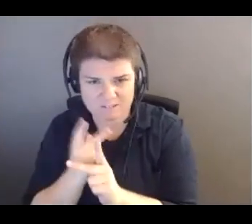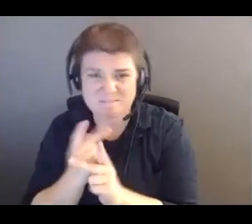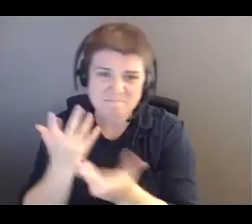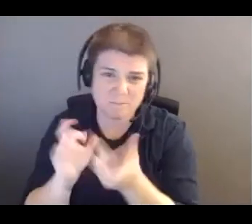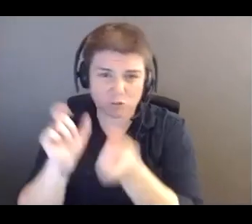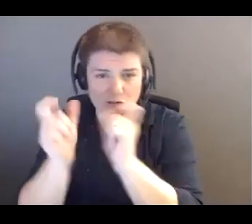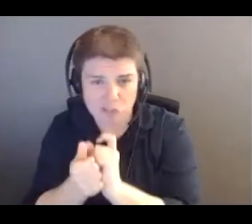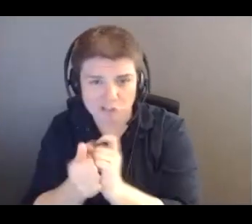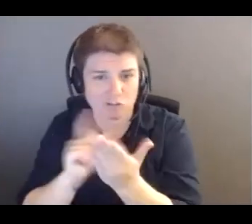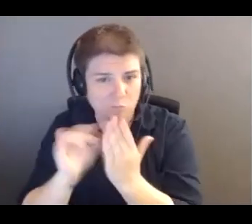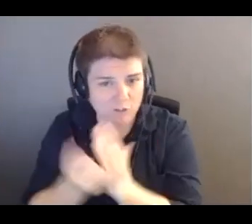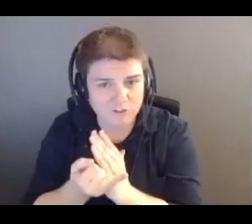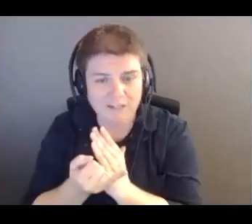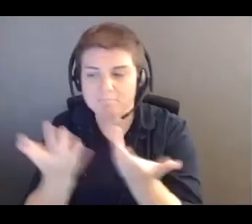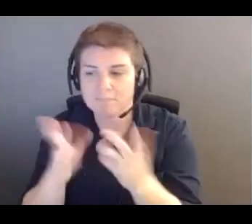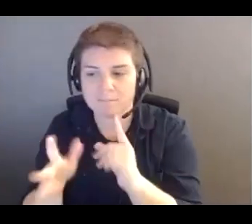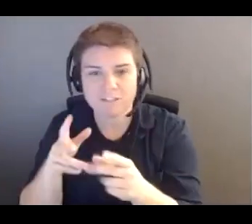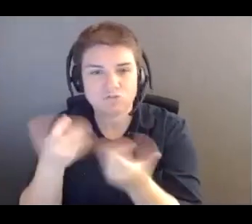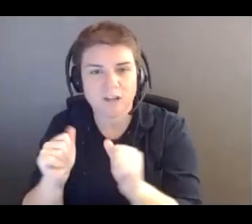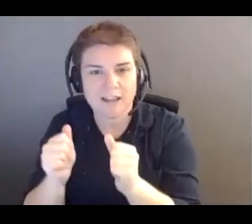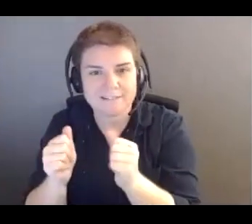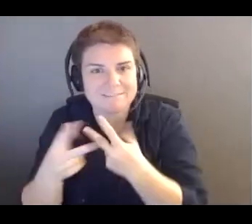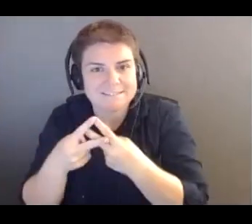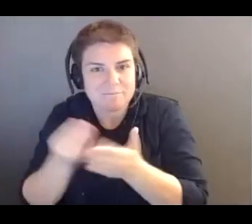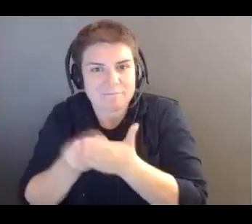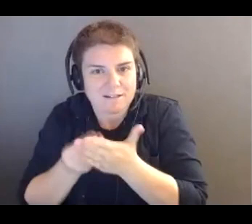look for where you can cut costs, or think about other funding to supplement your overall